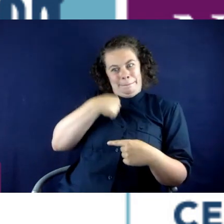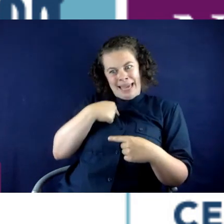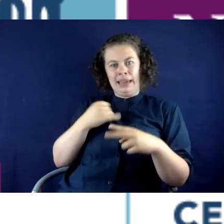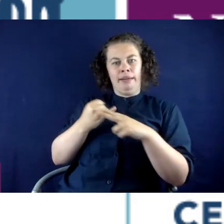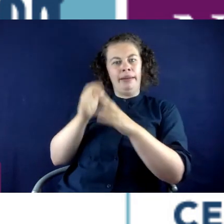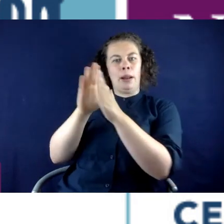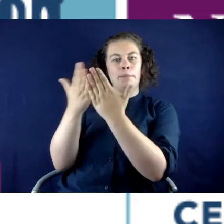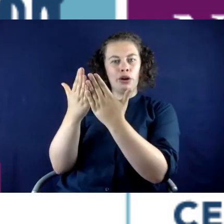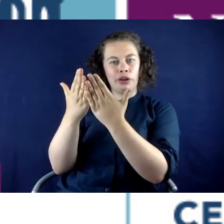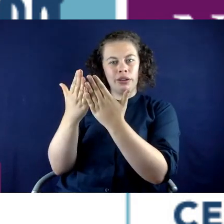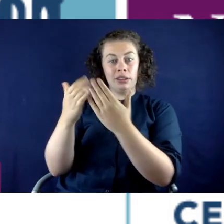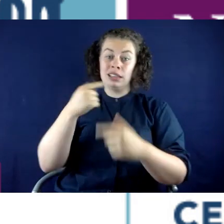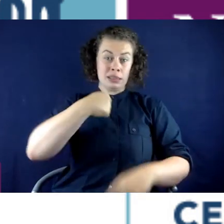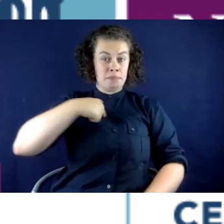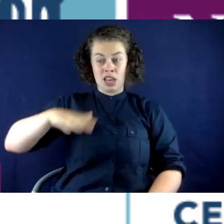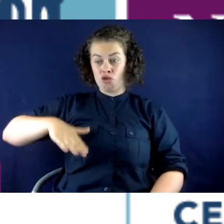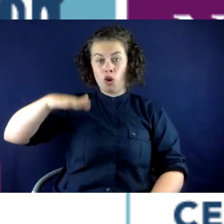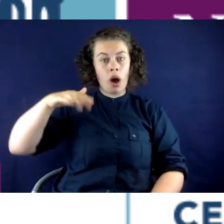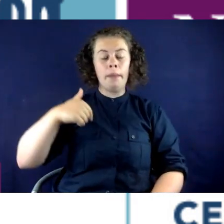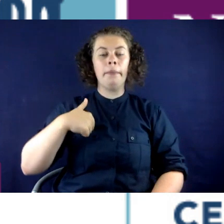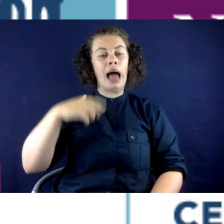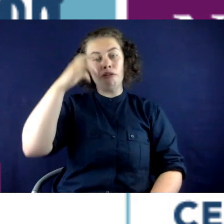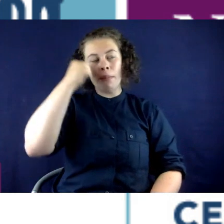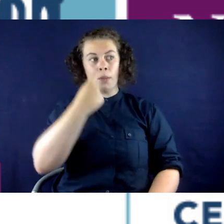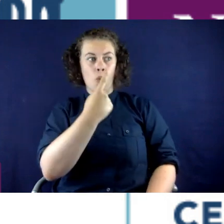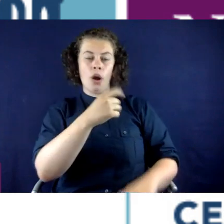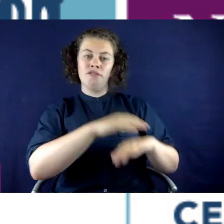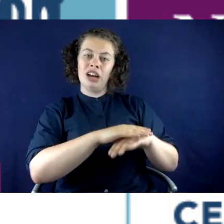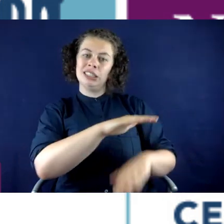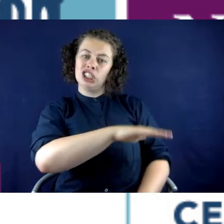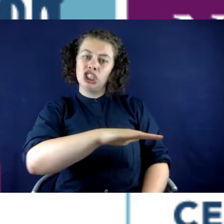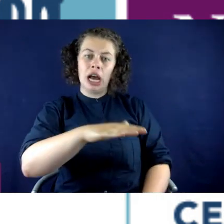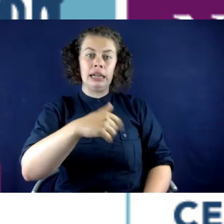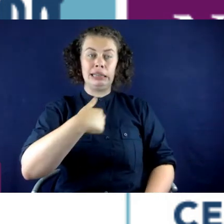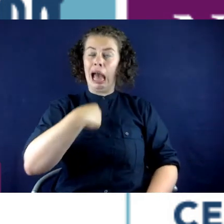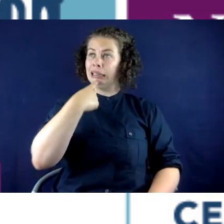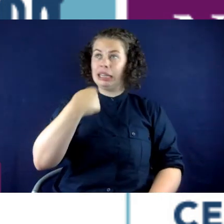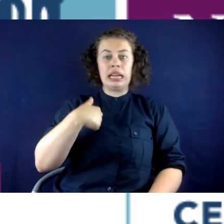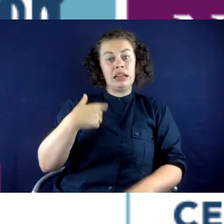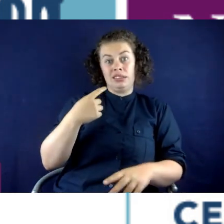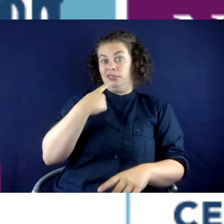reading. I would never have been, none of these women are like me.